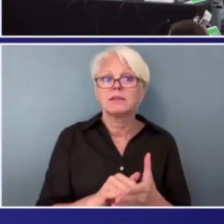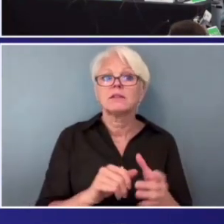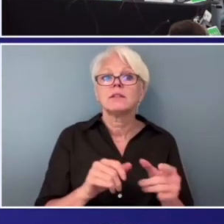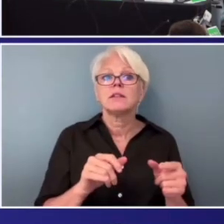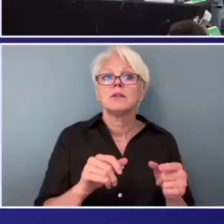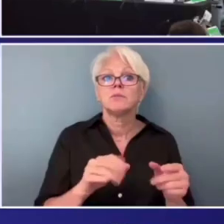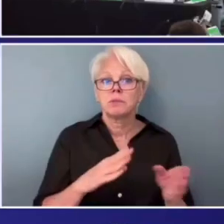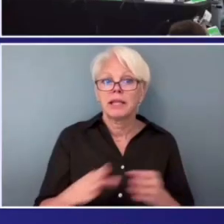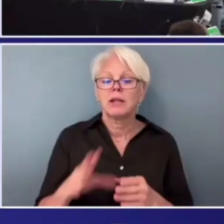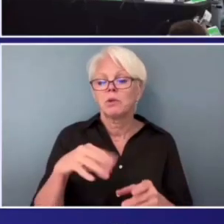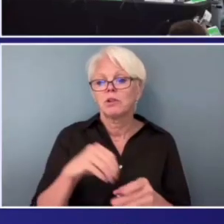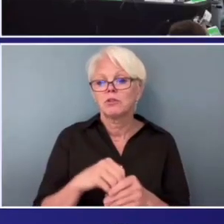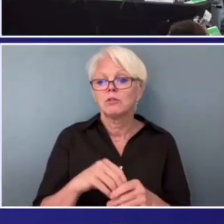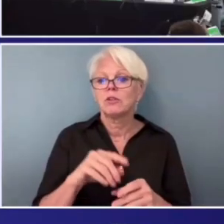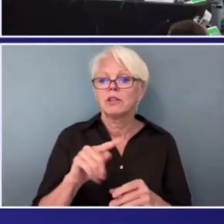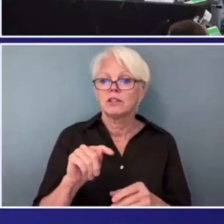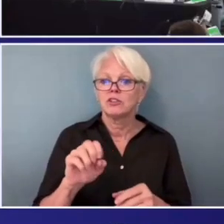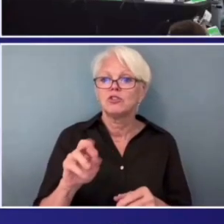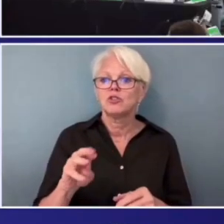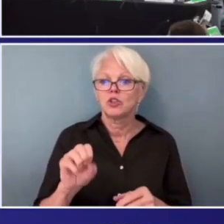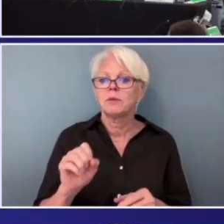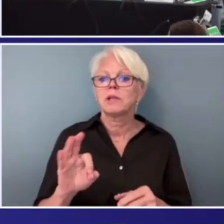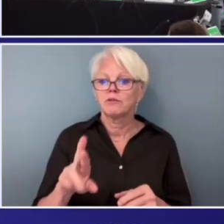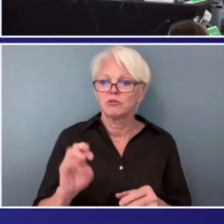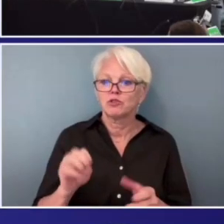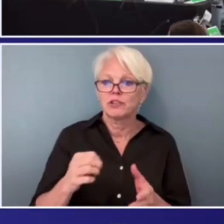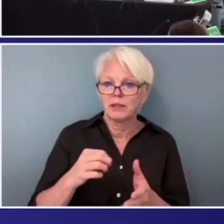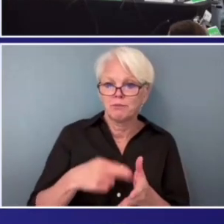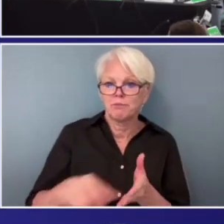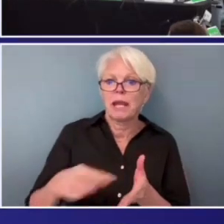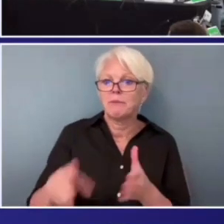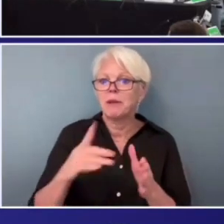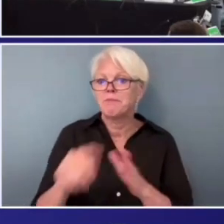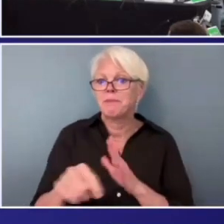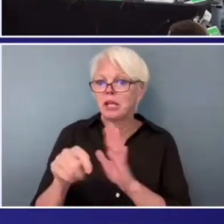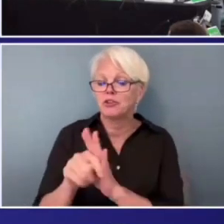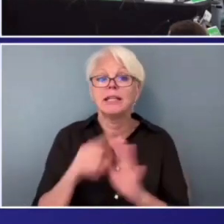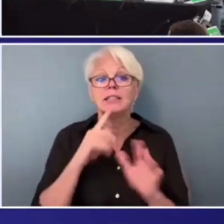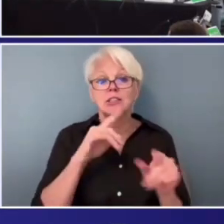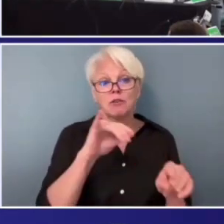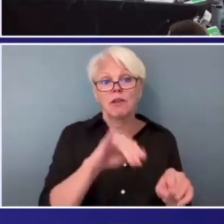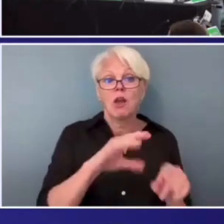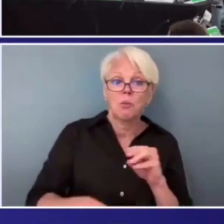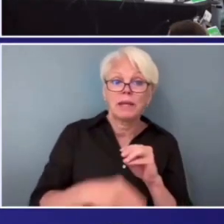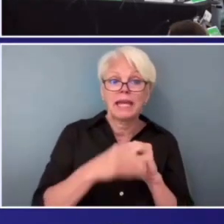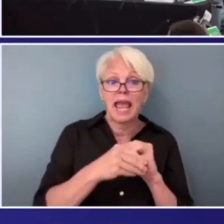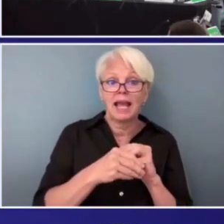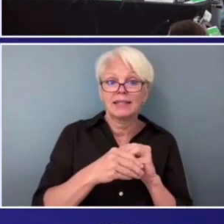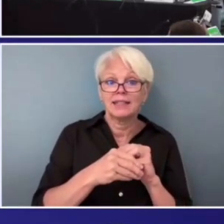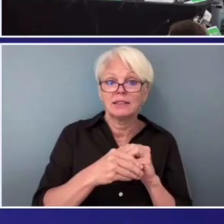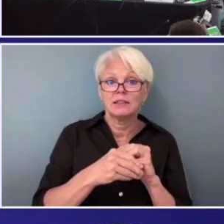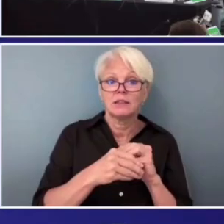periods. And so each -- what we did with this is we added to the end of the sections.